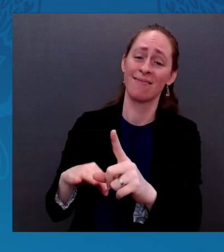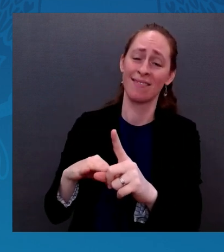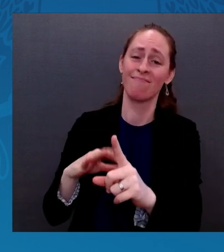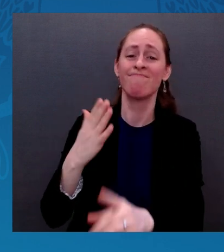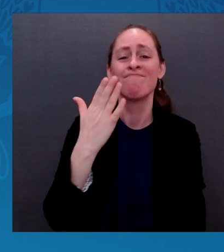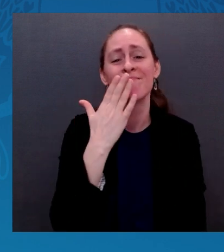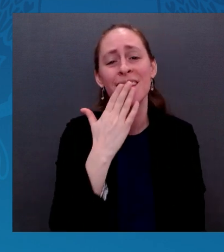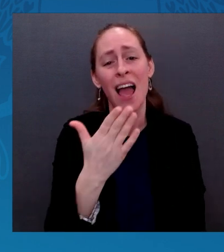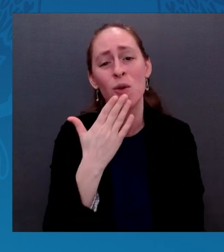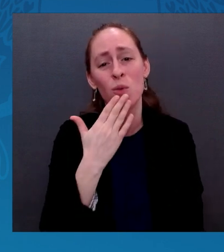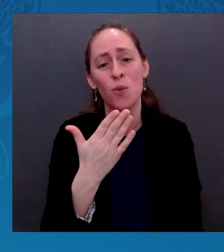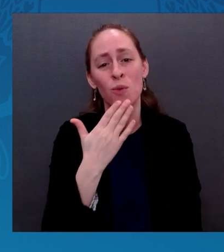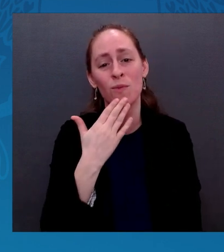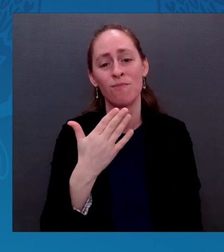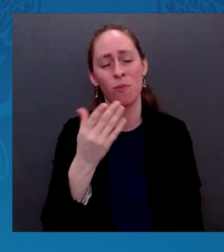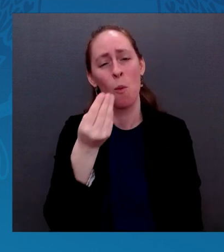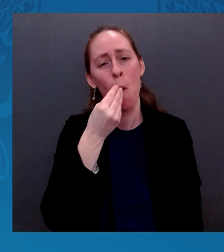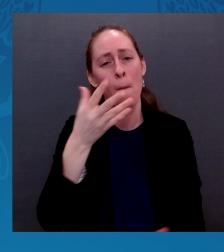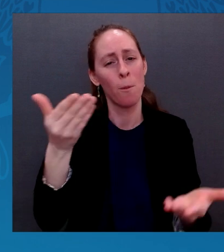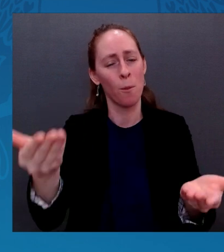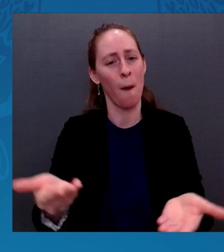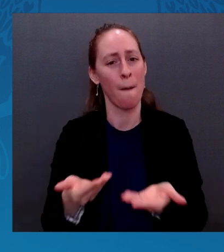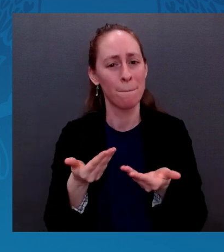to the members of Congress, the senators, the Congress members. I thank you all.